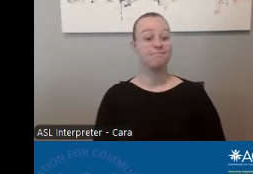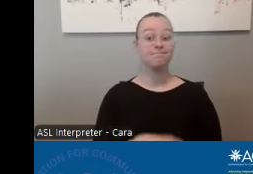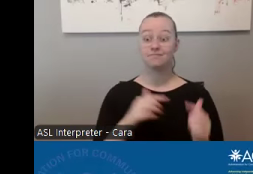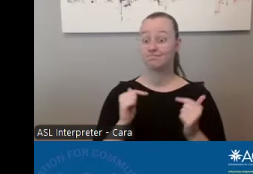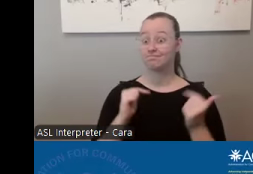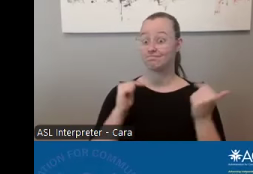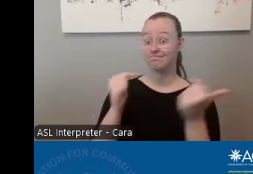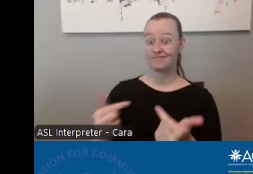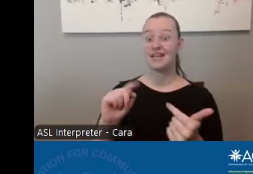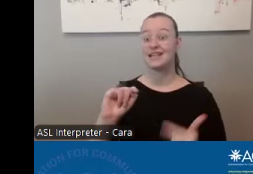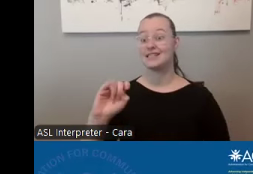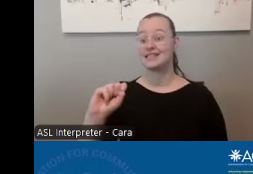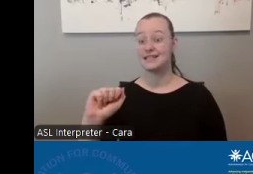colleague Tisa, and for the